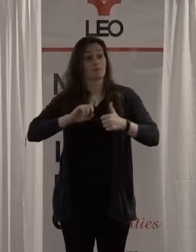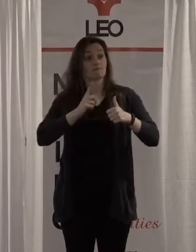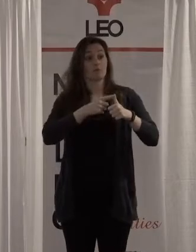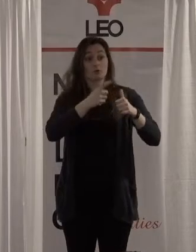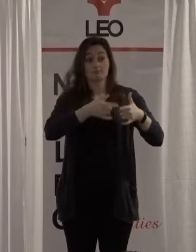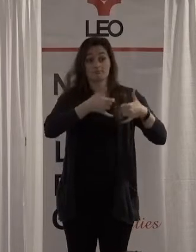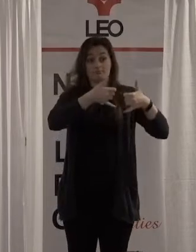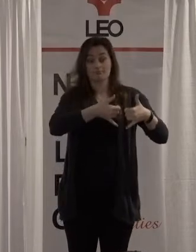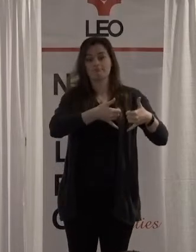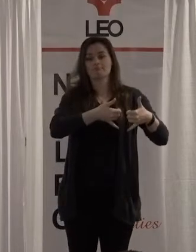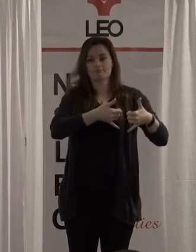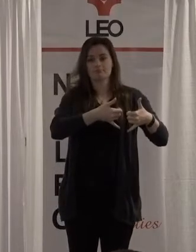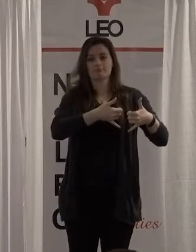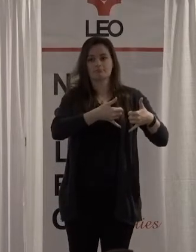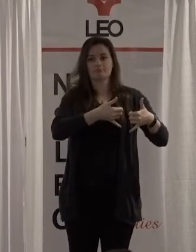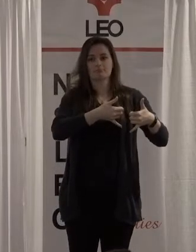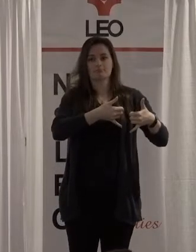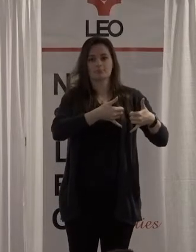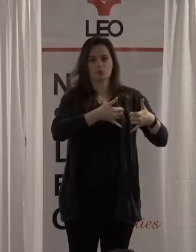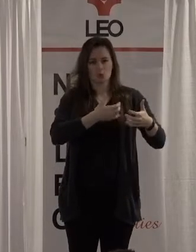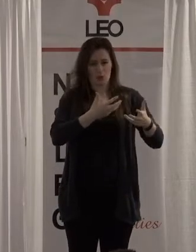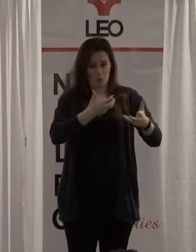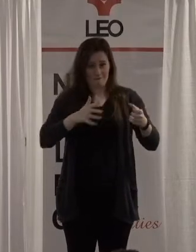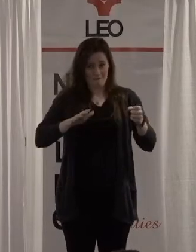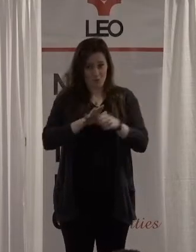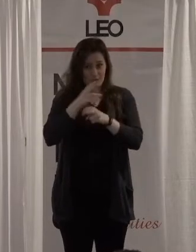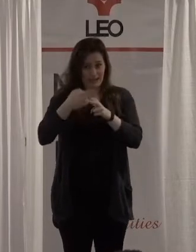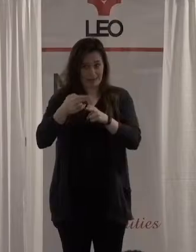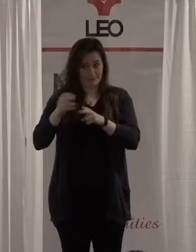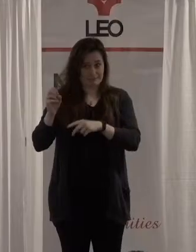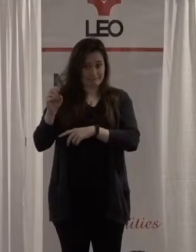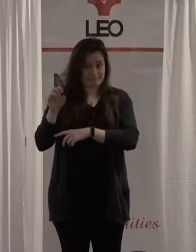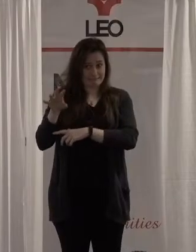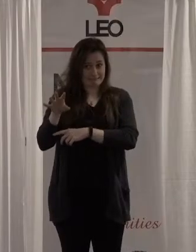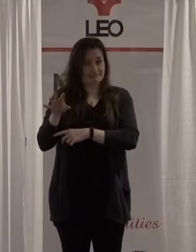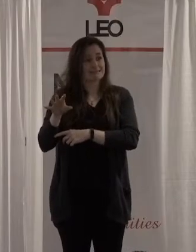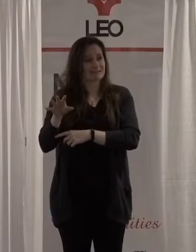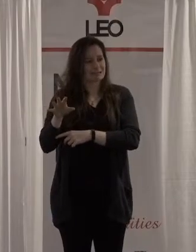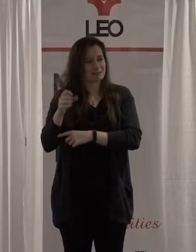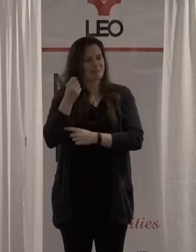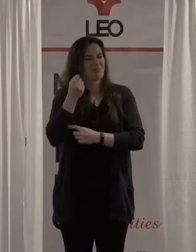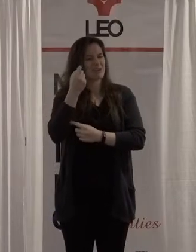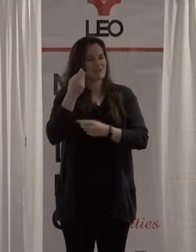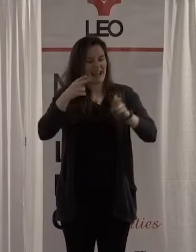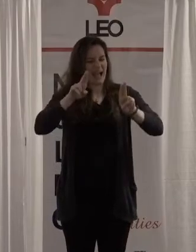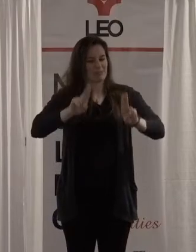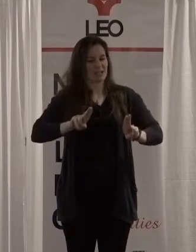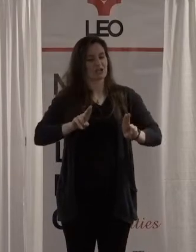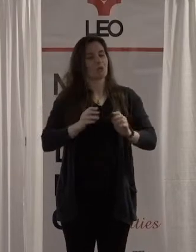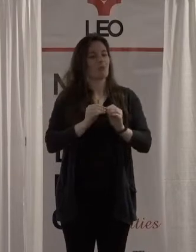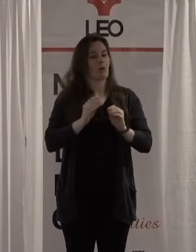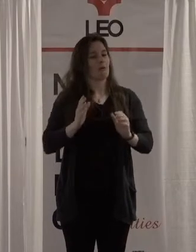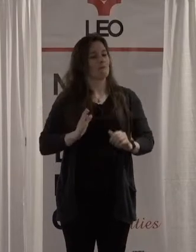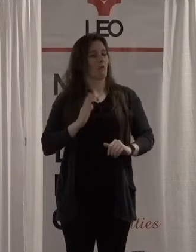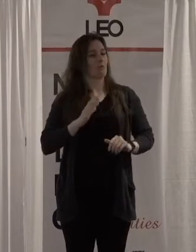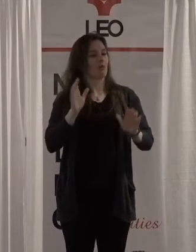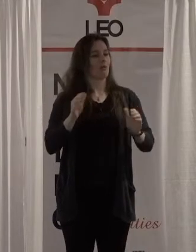I'M NOT SURE IF YOU WANTED US TO SAY YOUR FULL NAME, I KNOW APPLICATIONS CAN BE VERY FORMAL, THEY WANT YOUR FIRST NAME, MIDDLE NAME, LAST NAME,